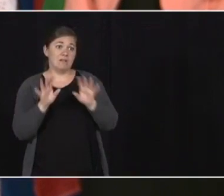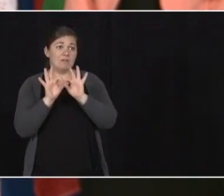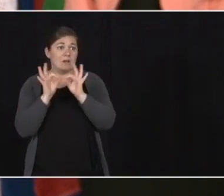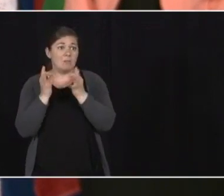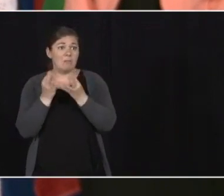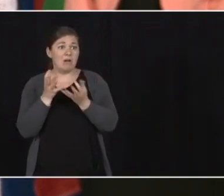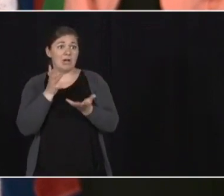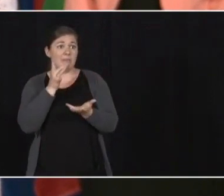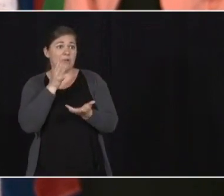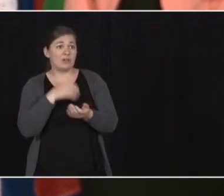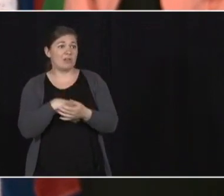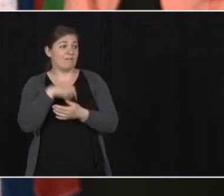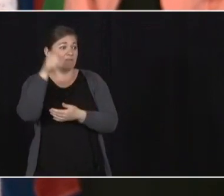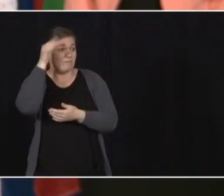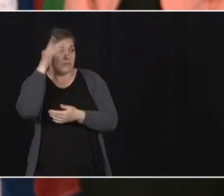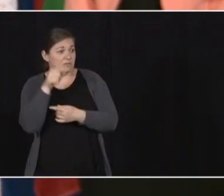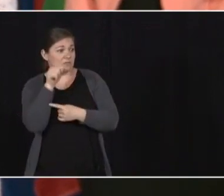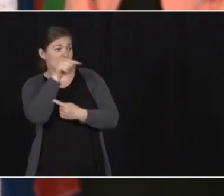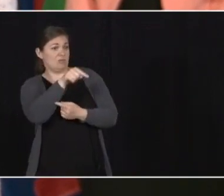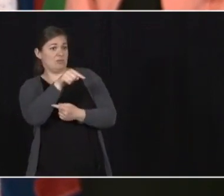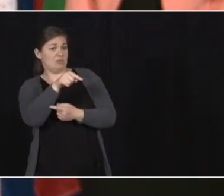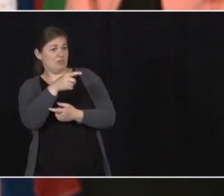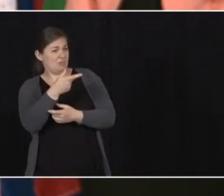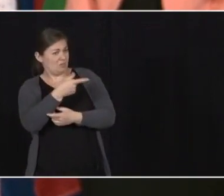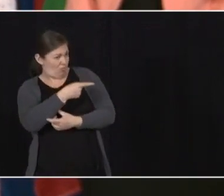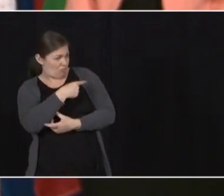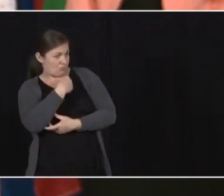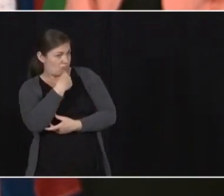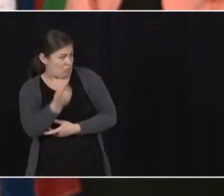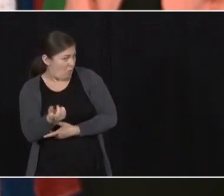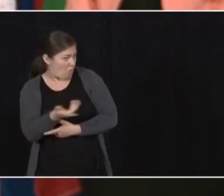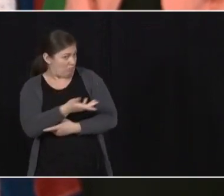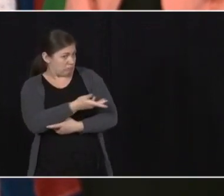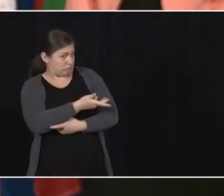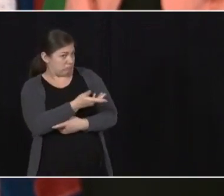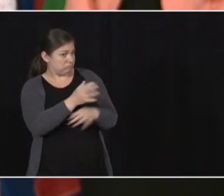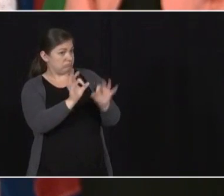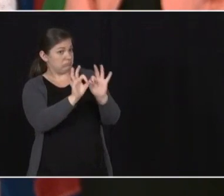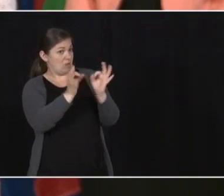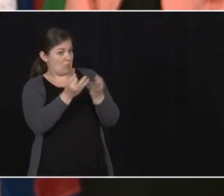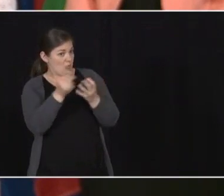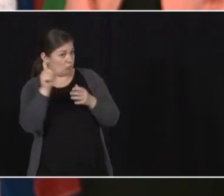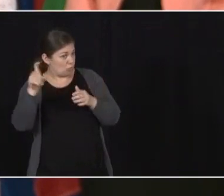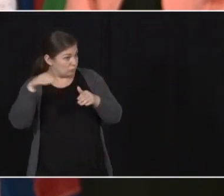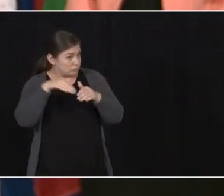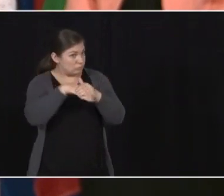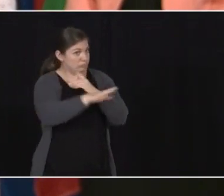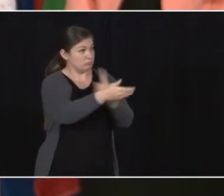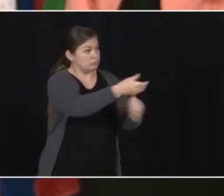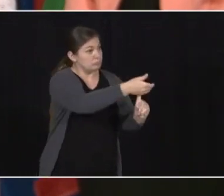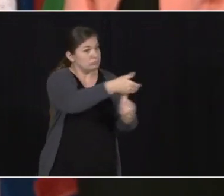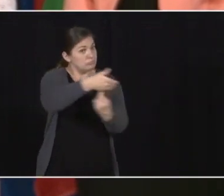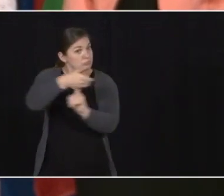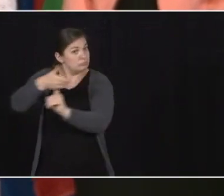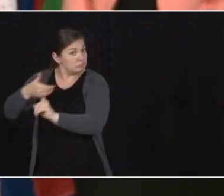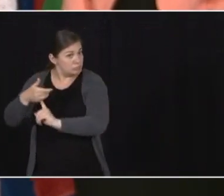right now if they have a loved one in long-term care homes. Should they go get their loved one had removed them from the home?